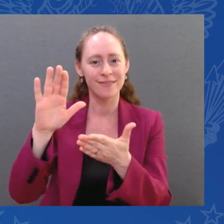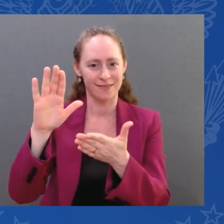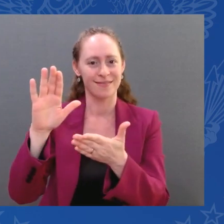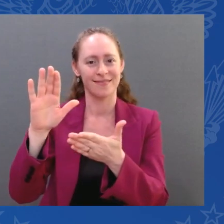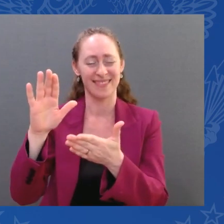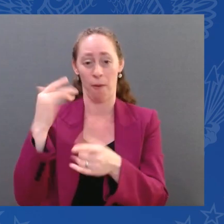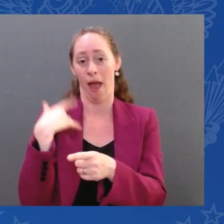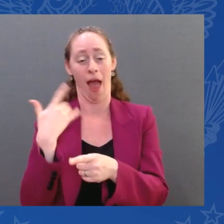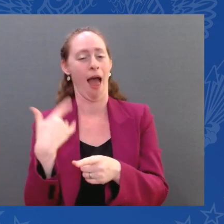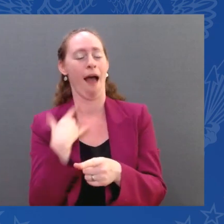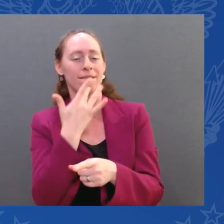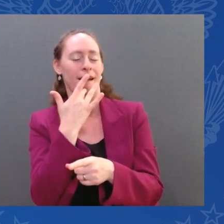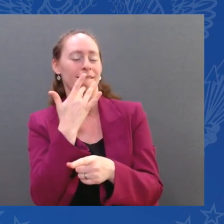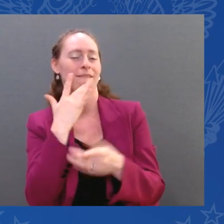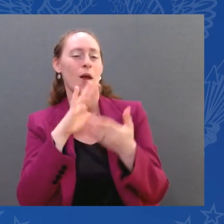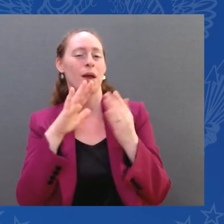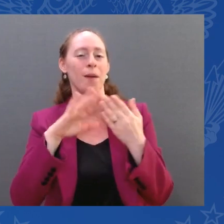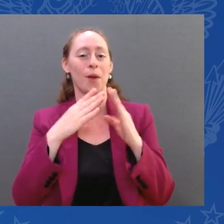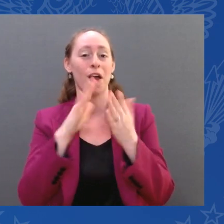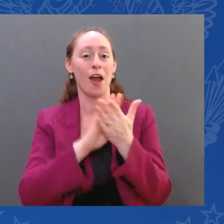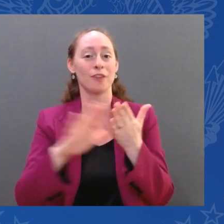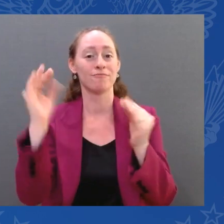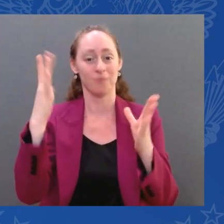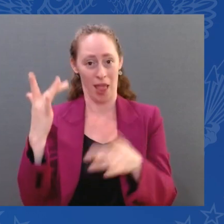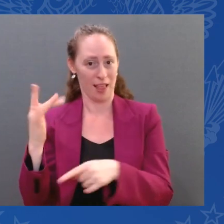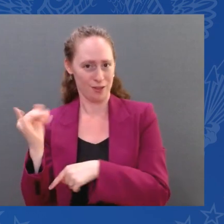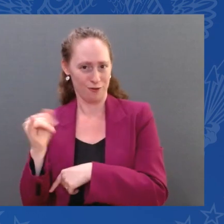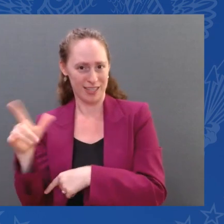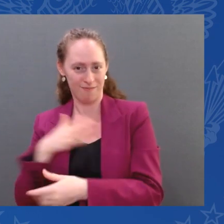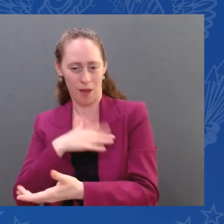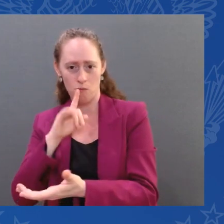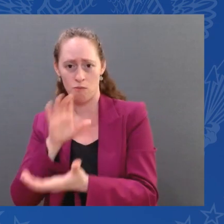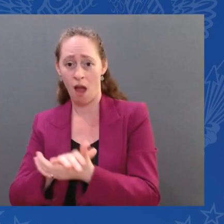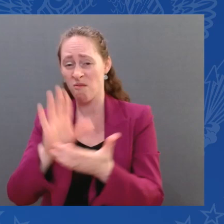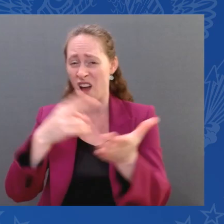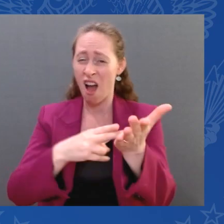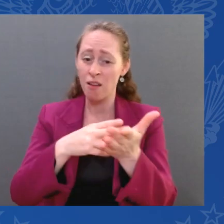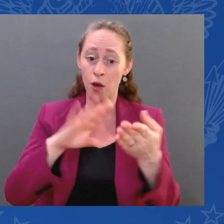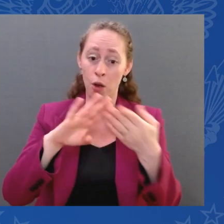I've learned, teaching isn't what she or Jill does.